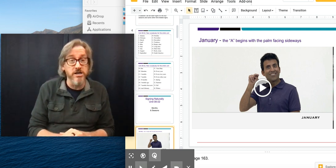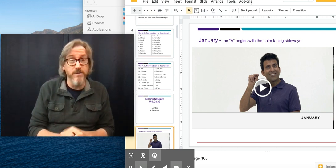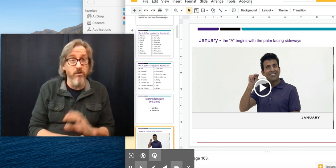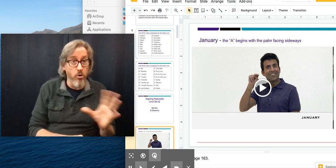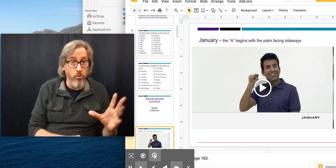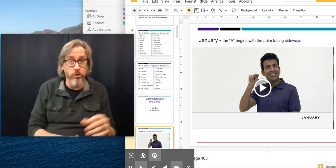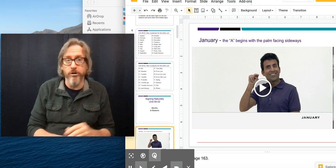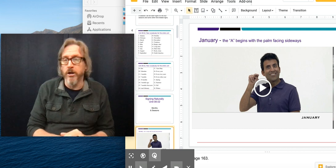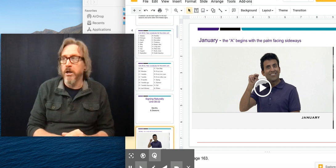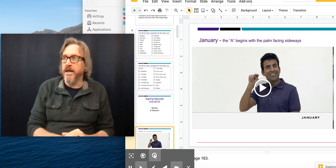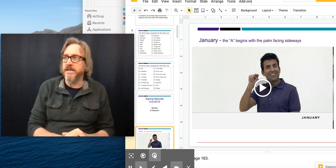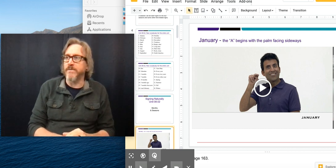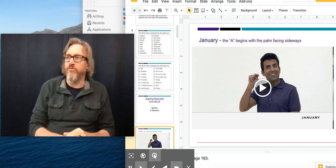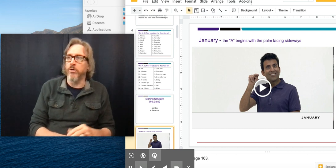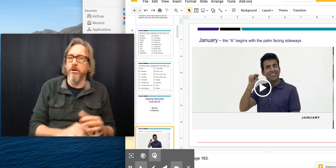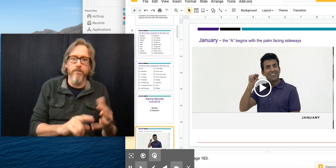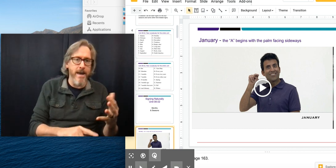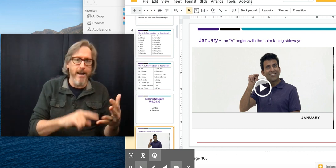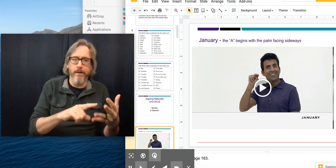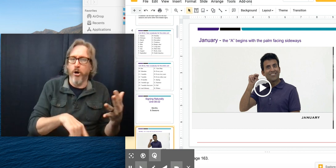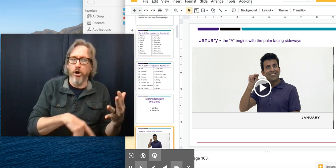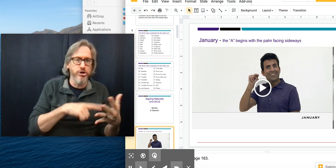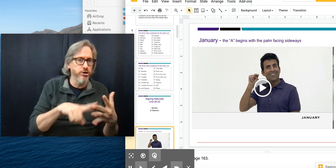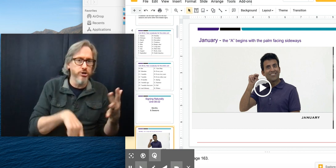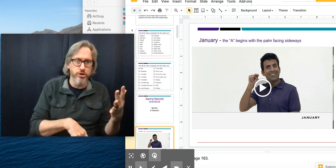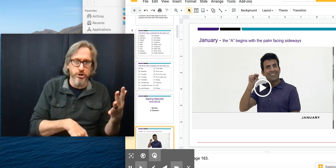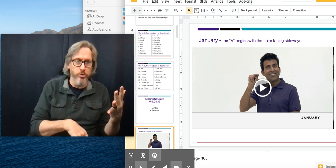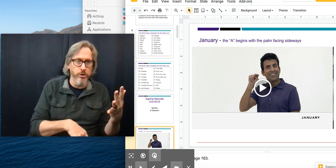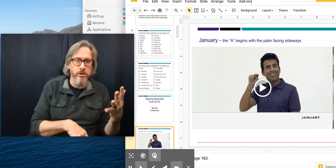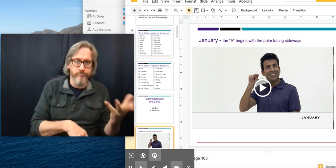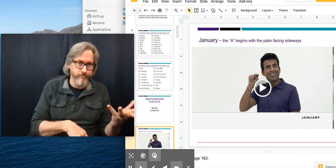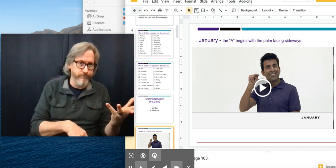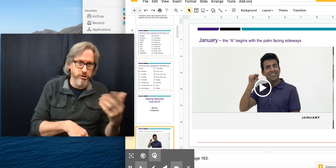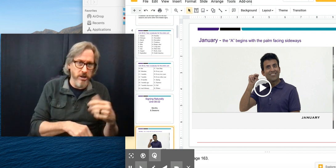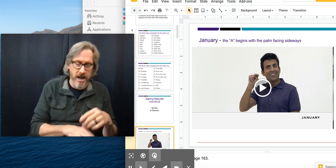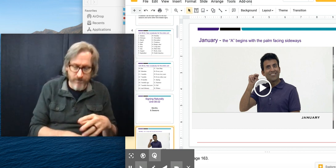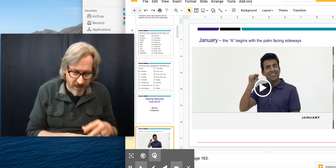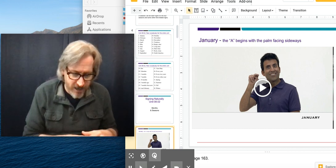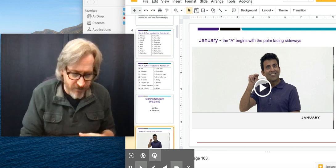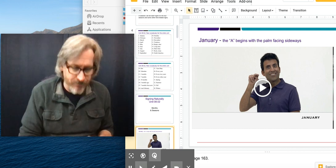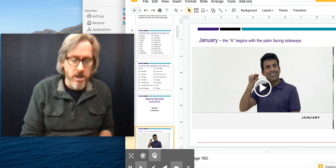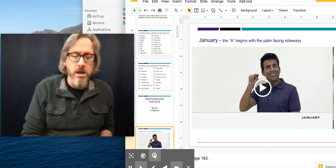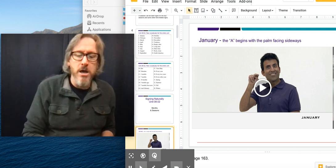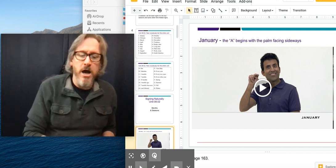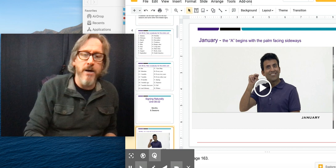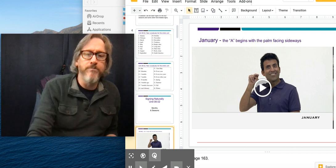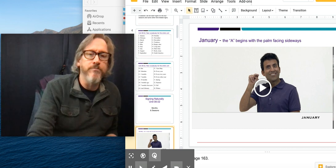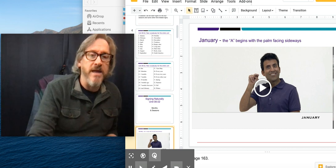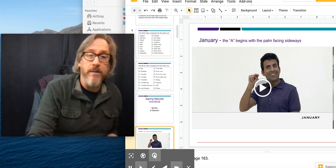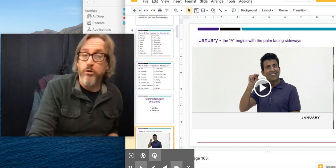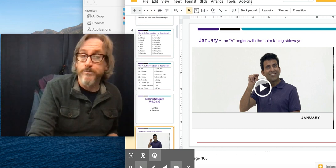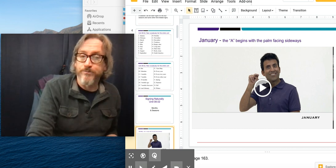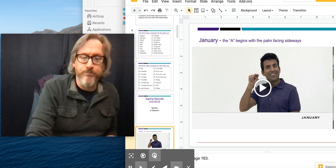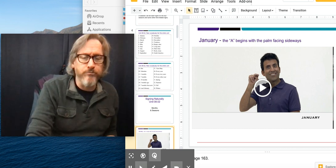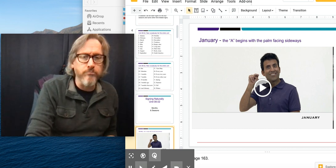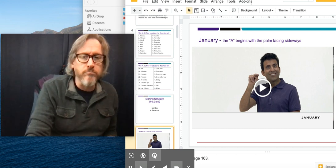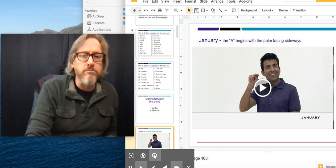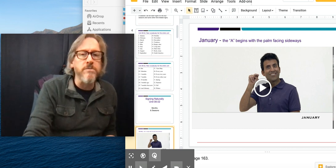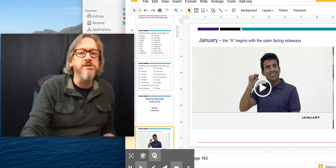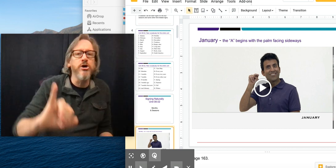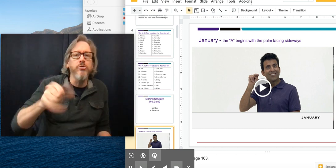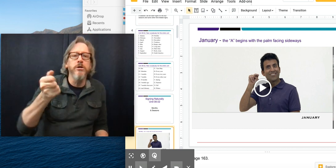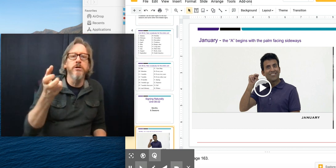not going to spell the whole word except for May March June July that kind of thing um April so